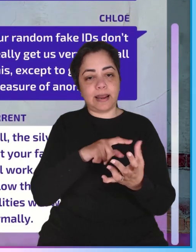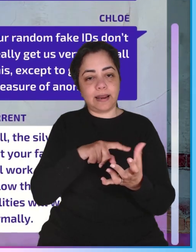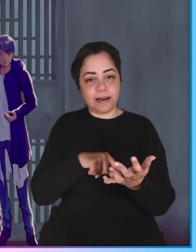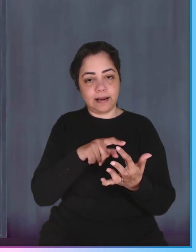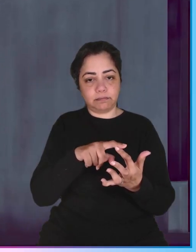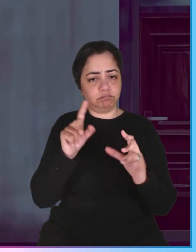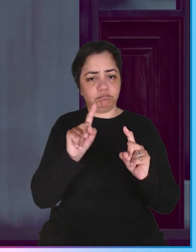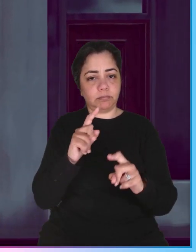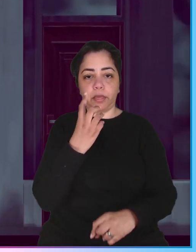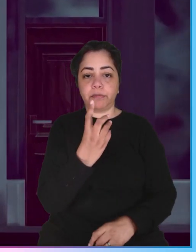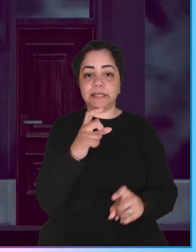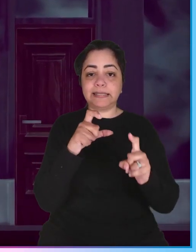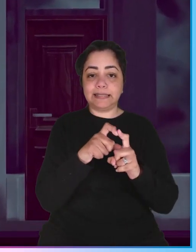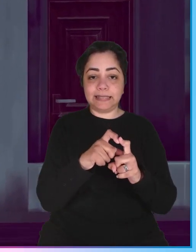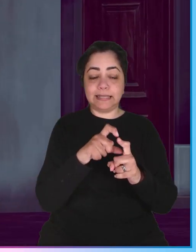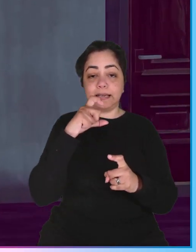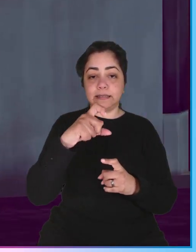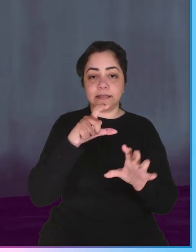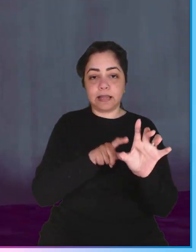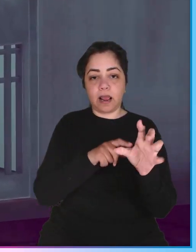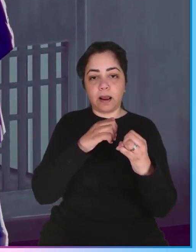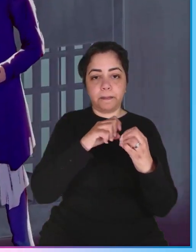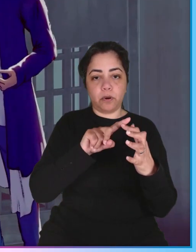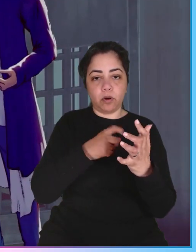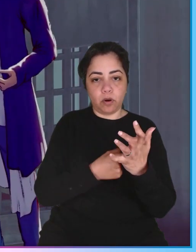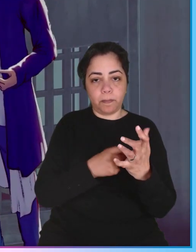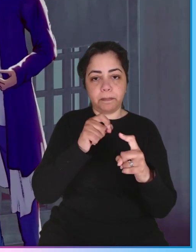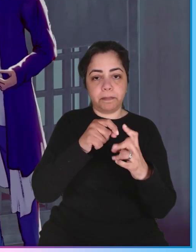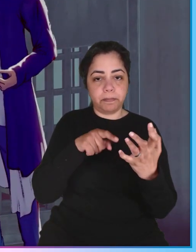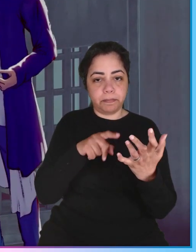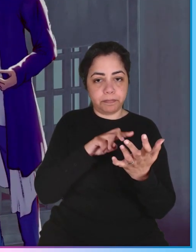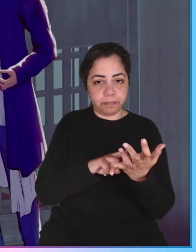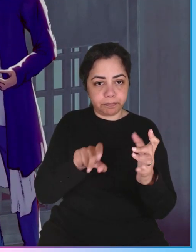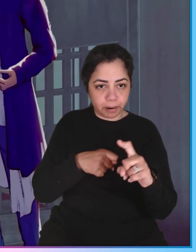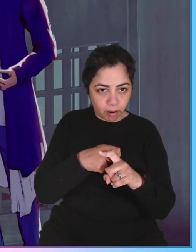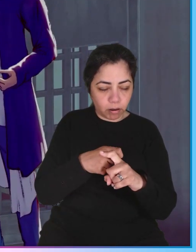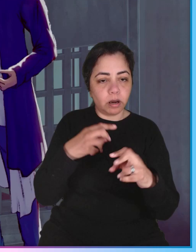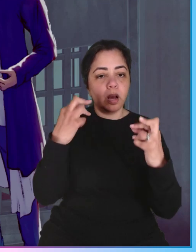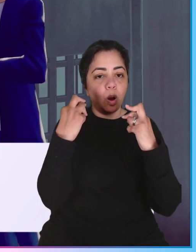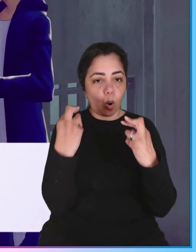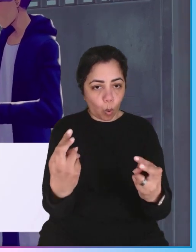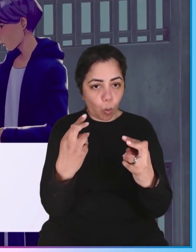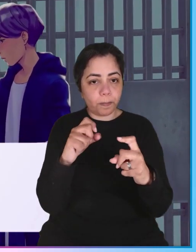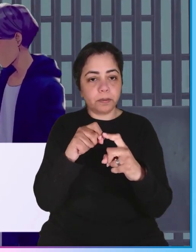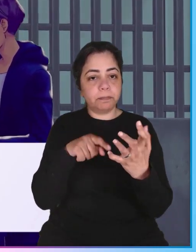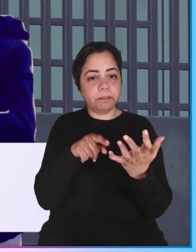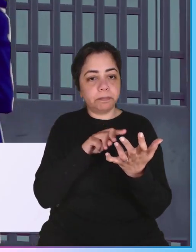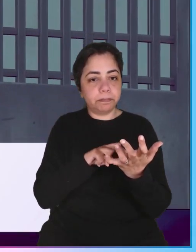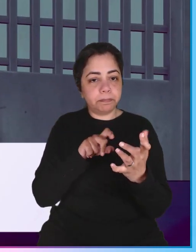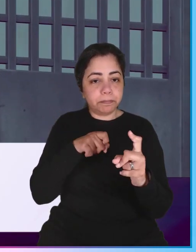Play as the young hacker Chloe who confronts political plots as she fights for her friends and her city.